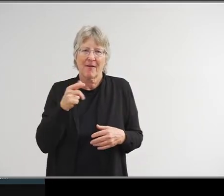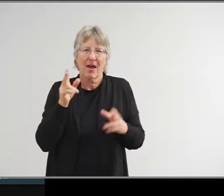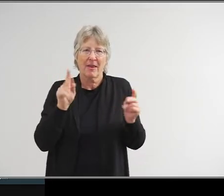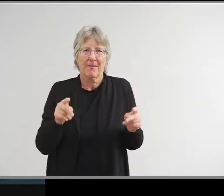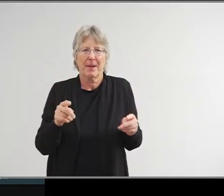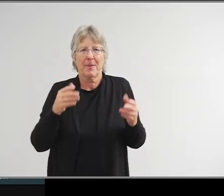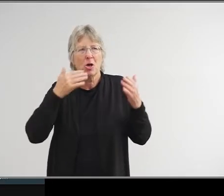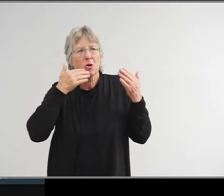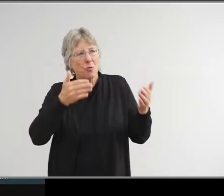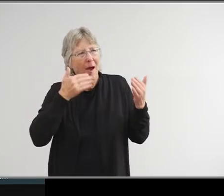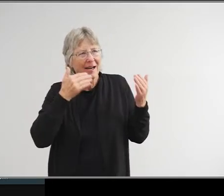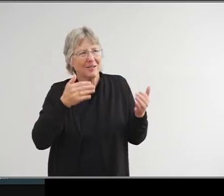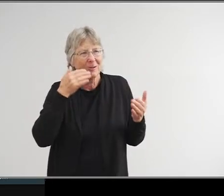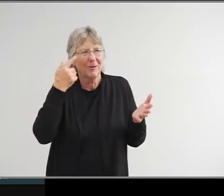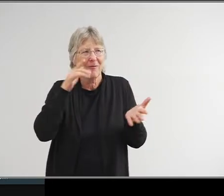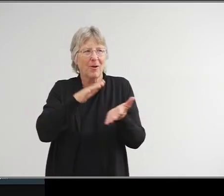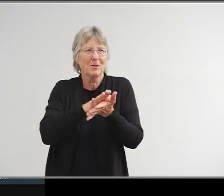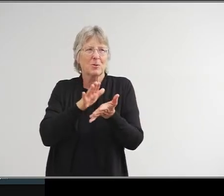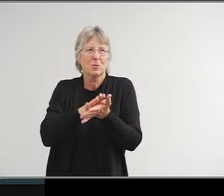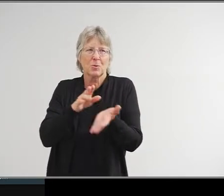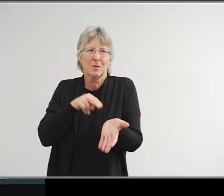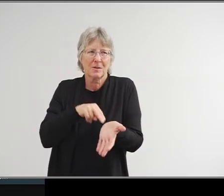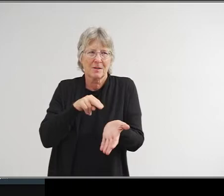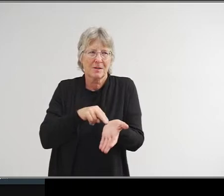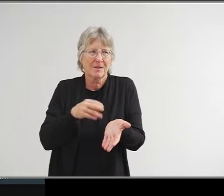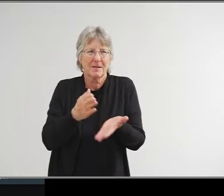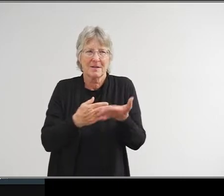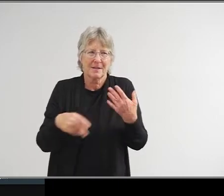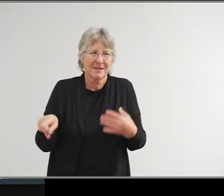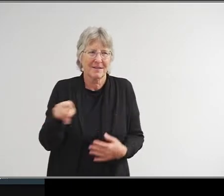for our school nurses who some of whom received